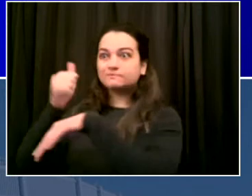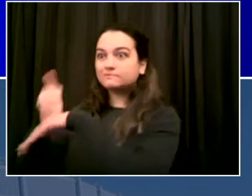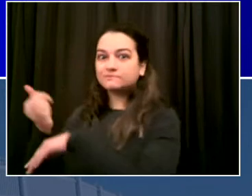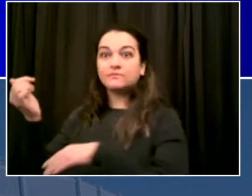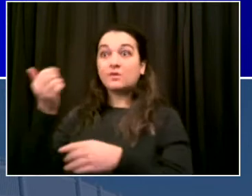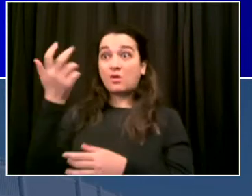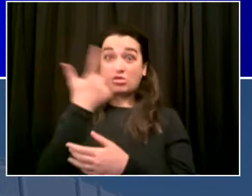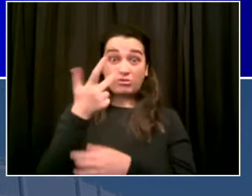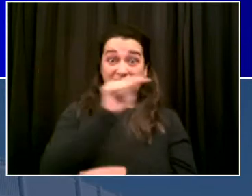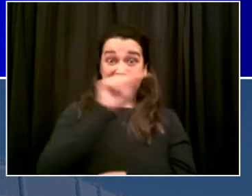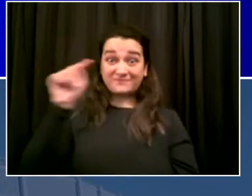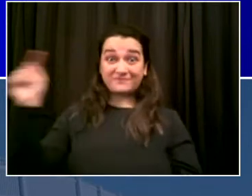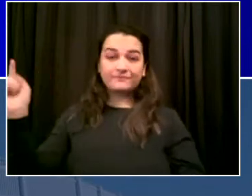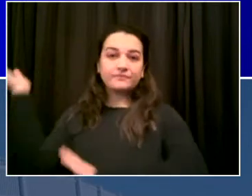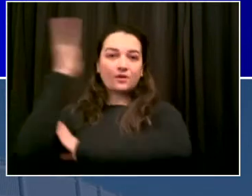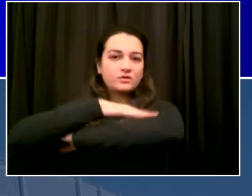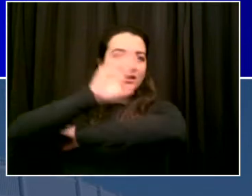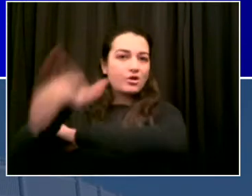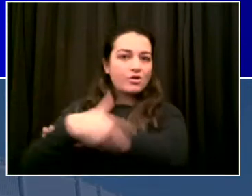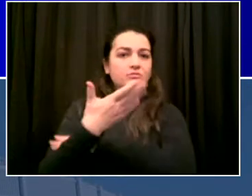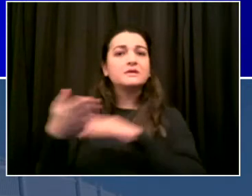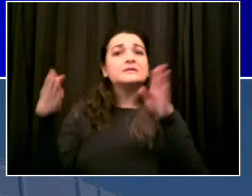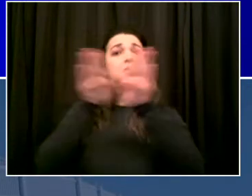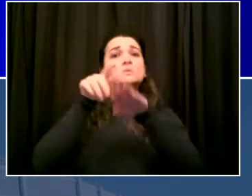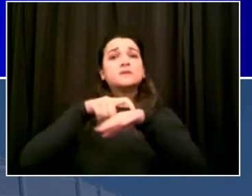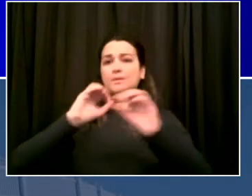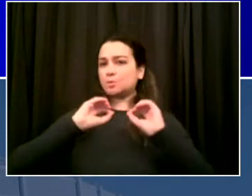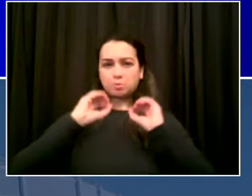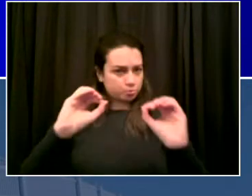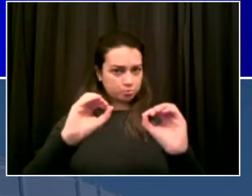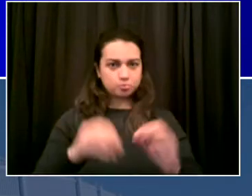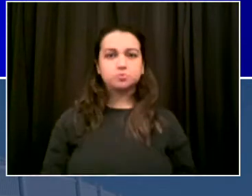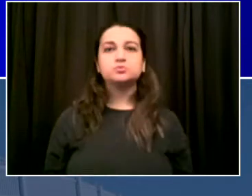READY TO BE VACCINATED, WE NEED THE VACCINE TO REACH ALL THE